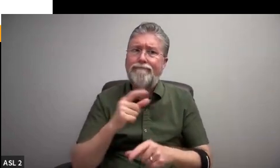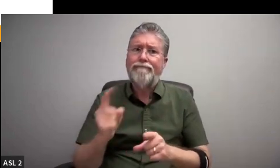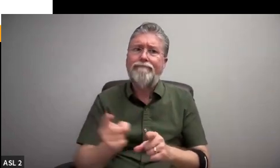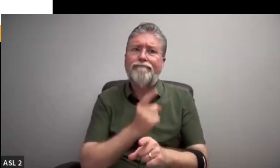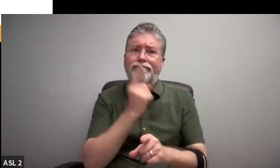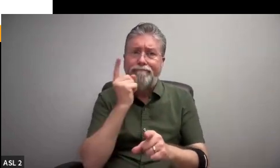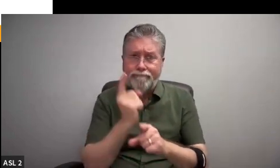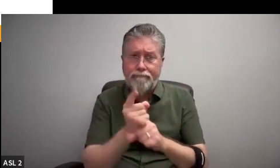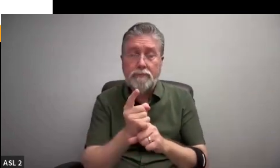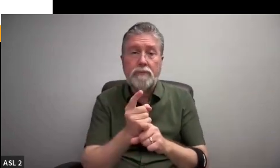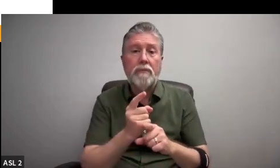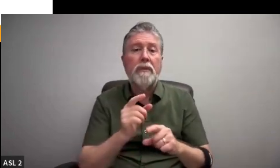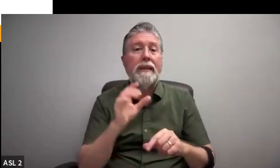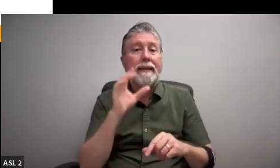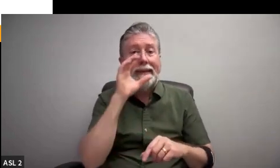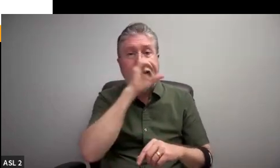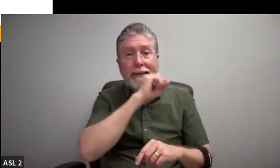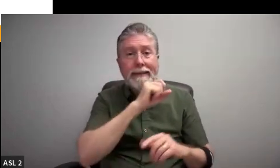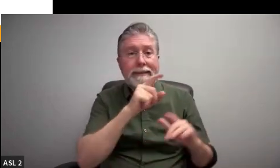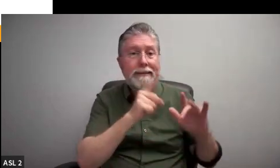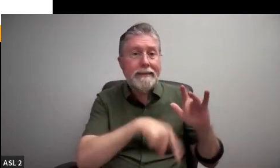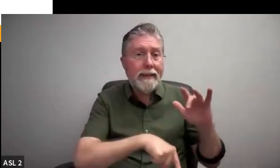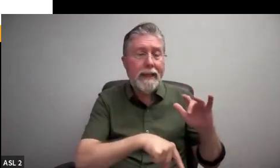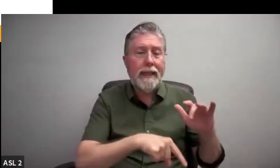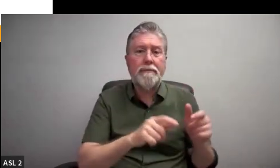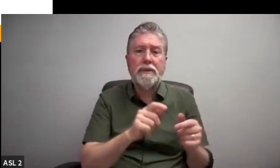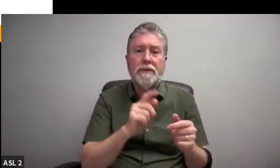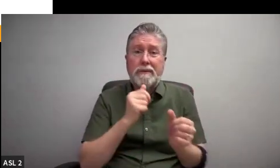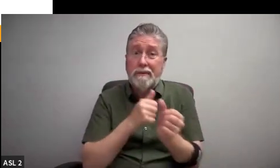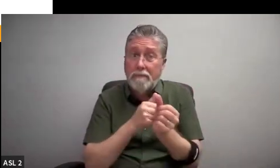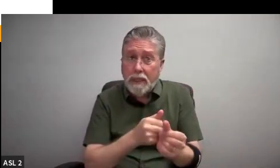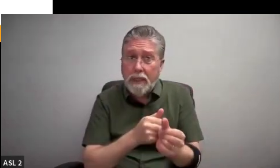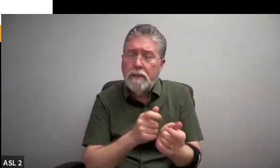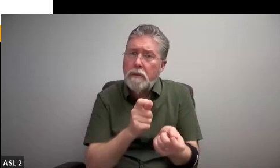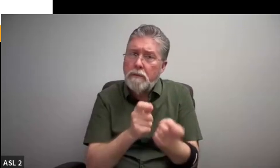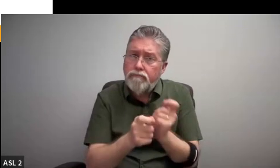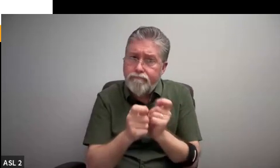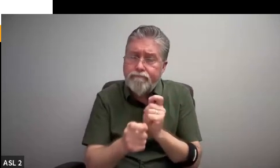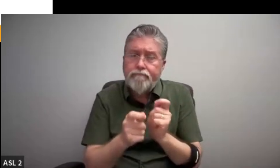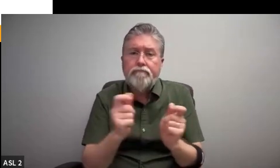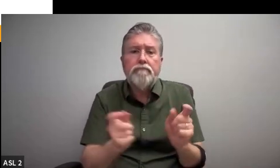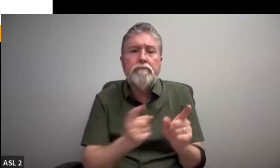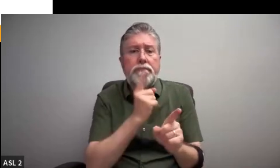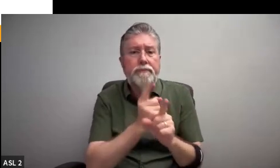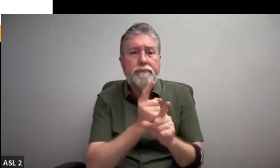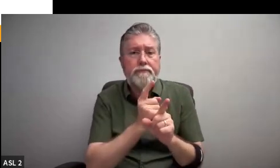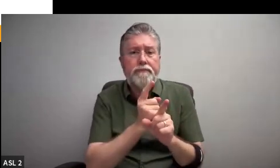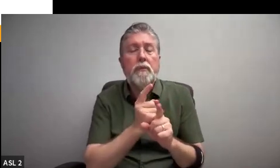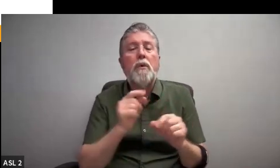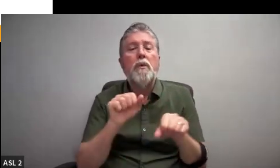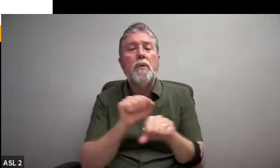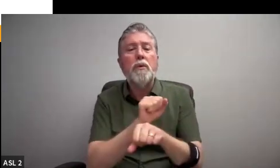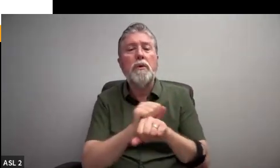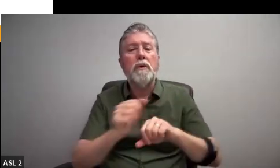gaps you've identified in your compliance. Be sure to work collaboratively with your area agencies on